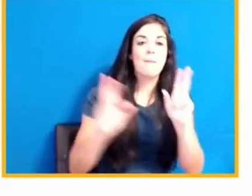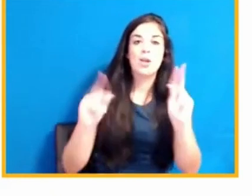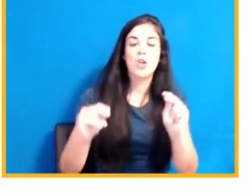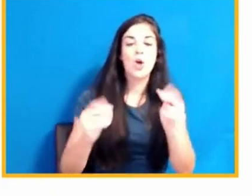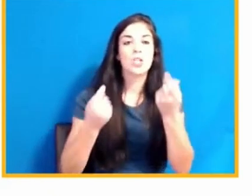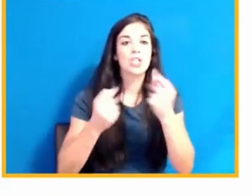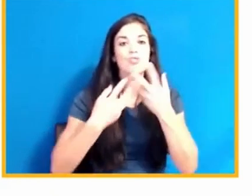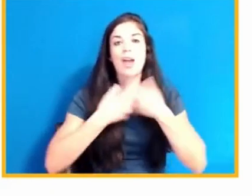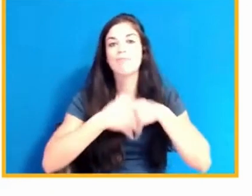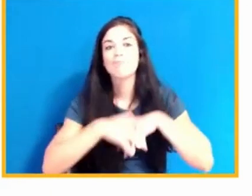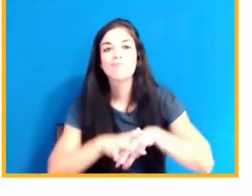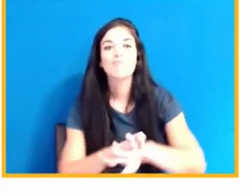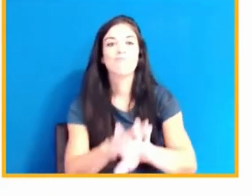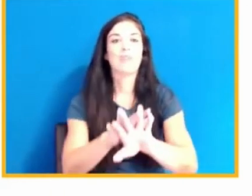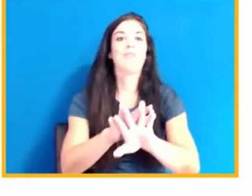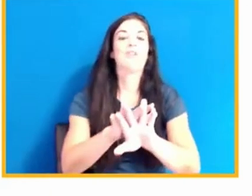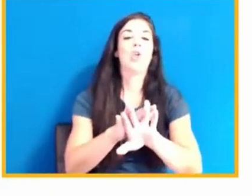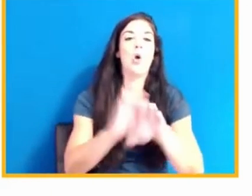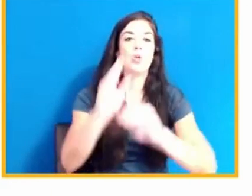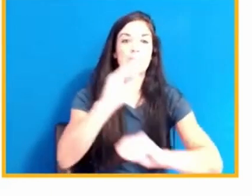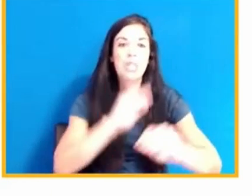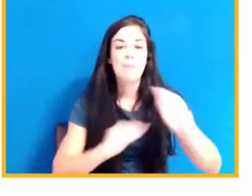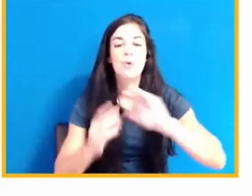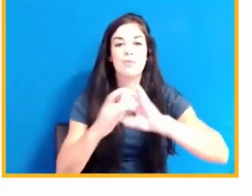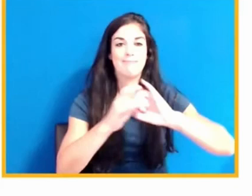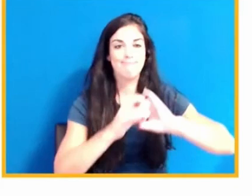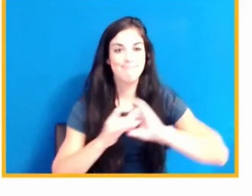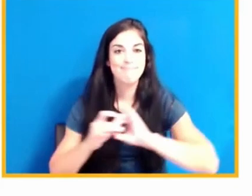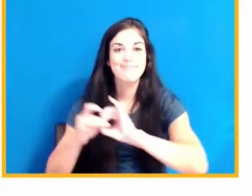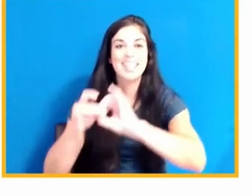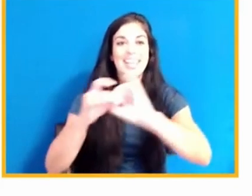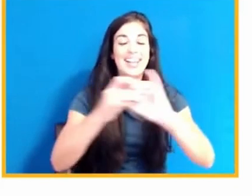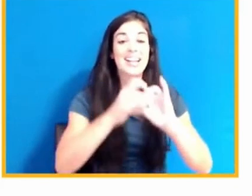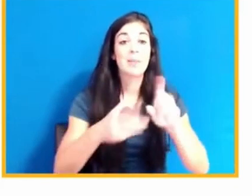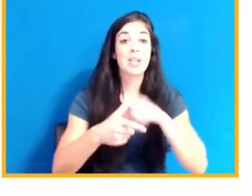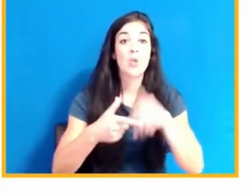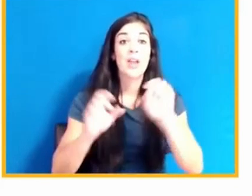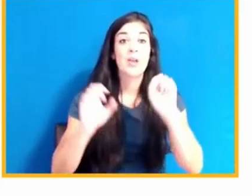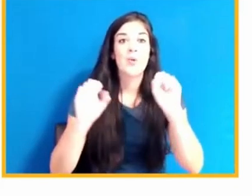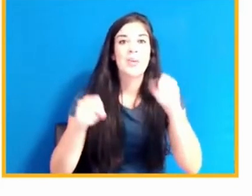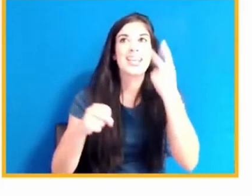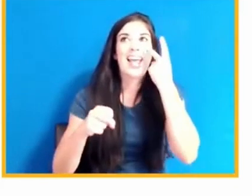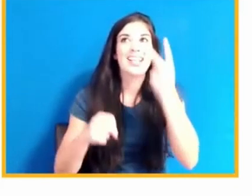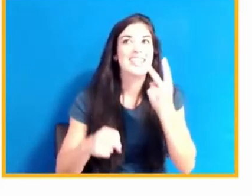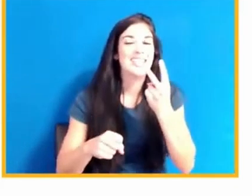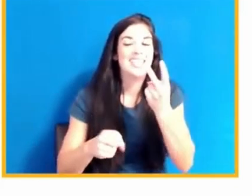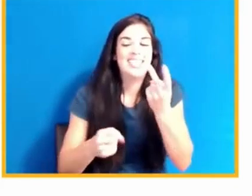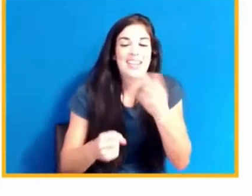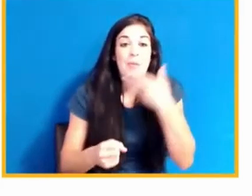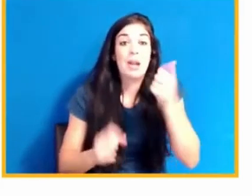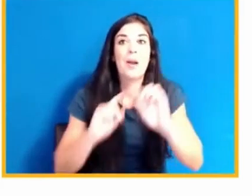into every move and connect them. So when you connect them, we can see them even better. But otherwise I love the